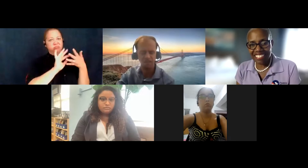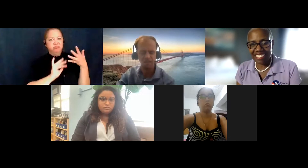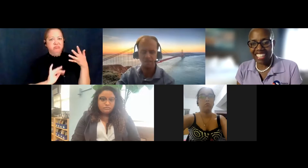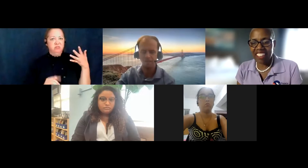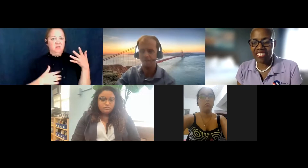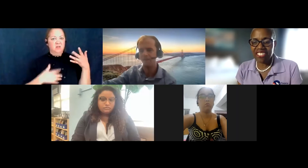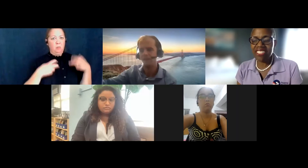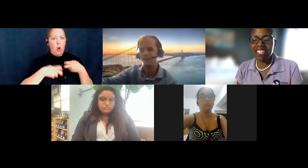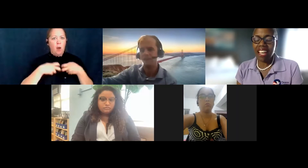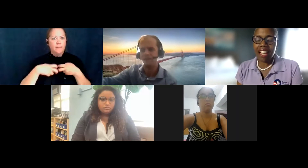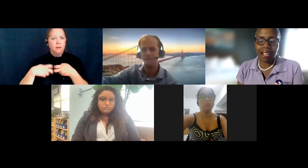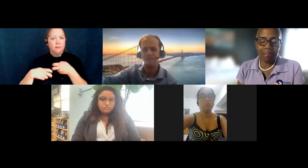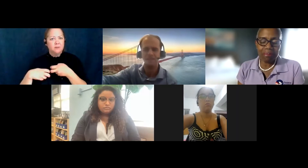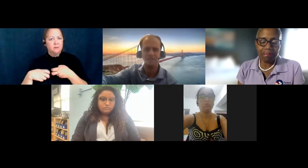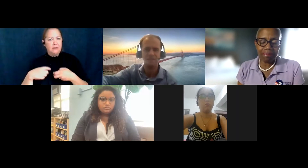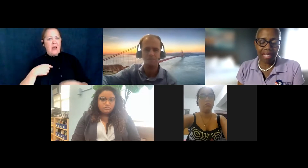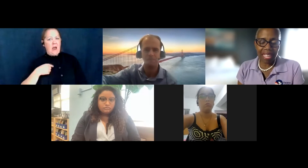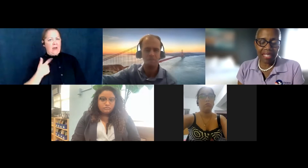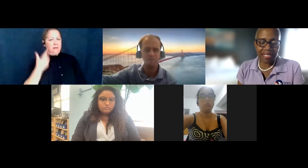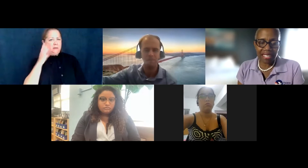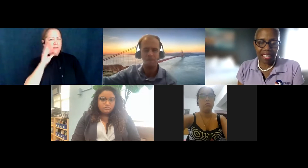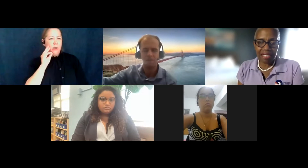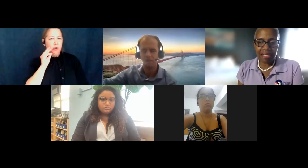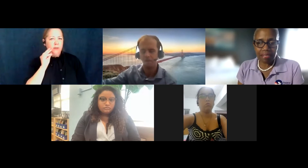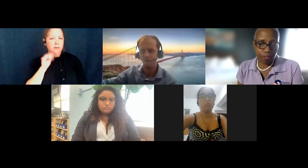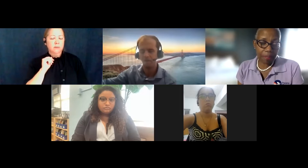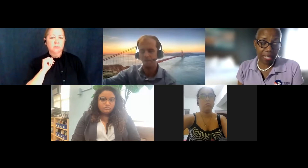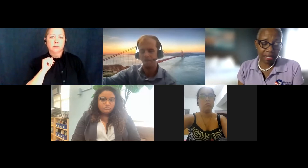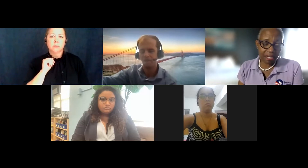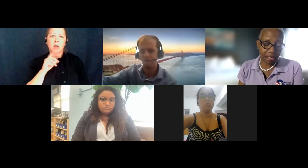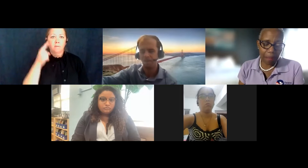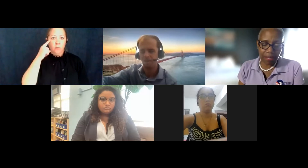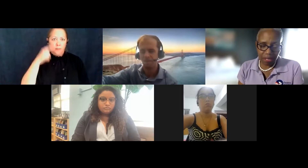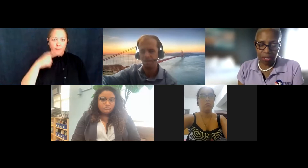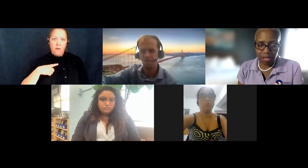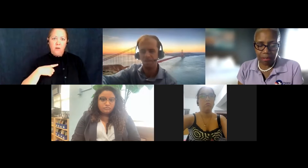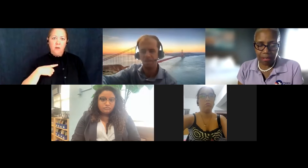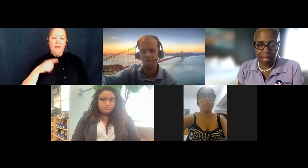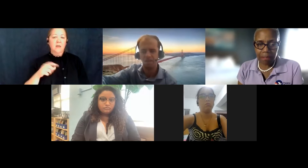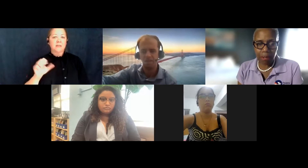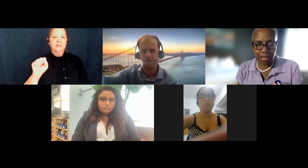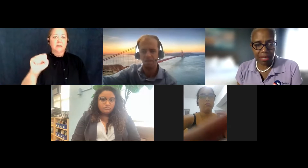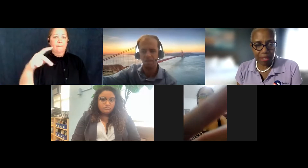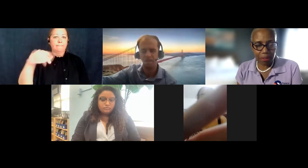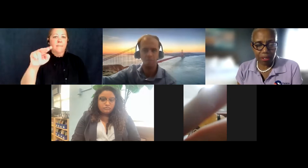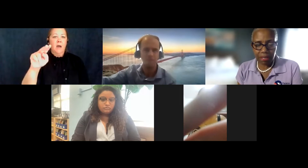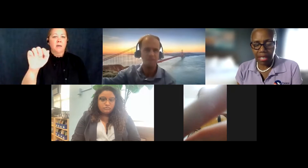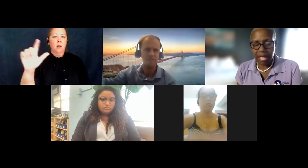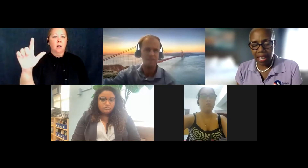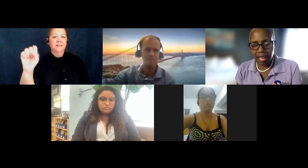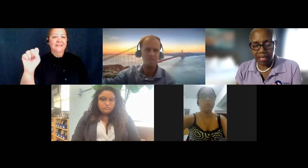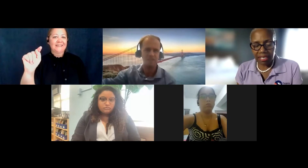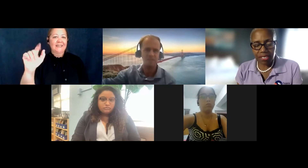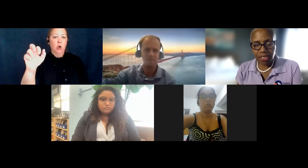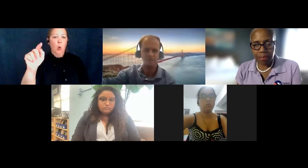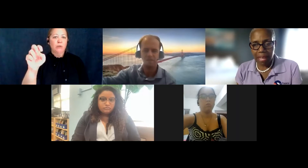encountered. For me, the spinal stenosis was the main one that they were concerned about.